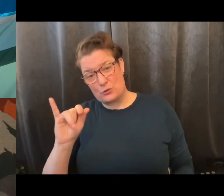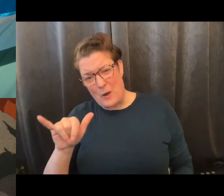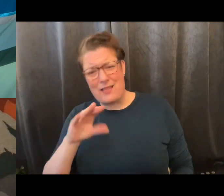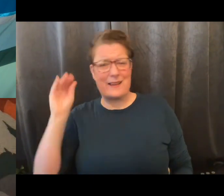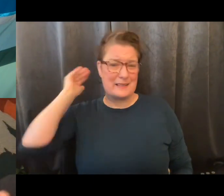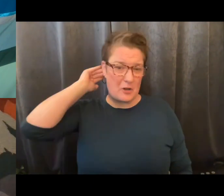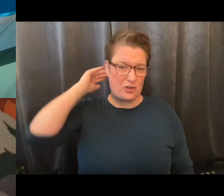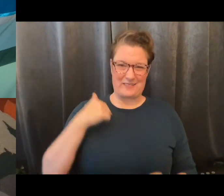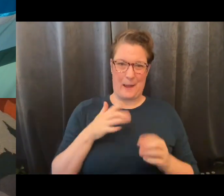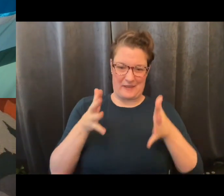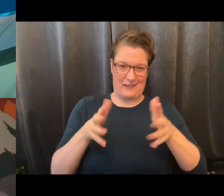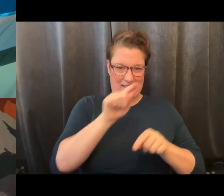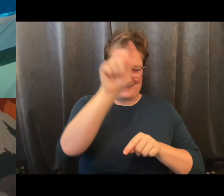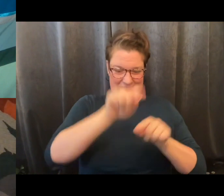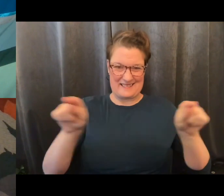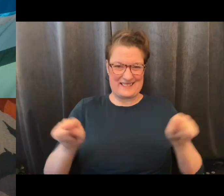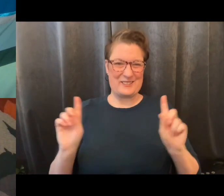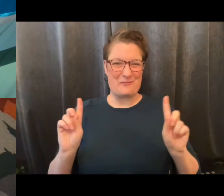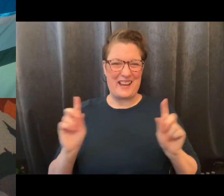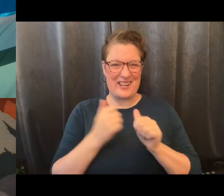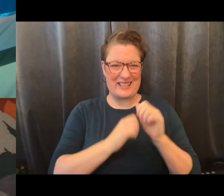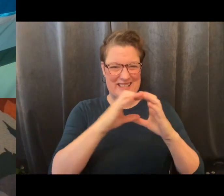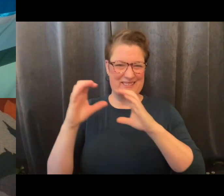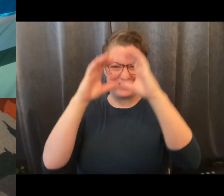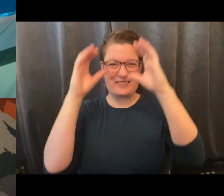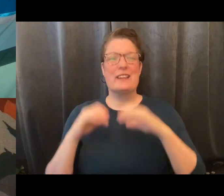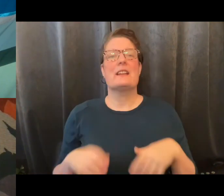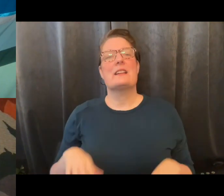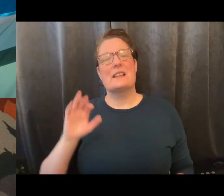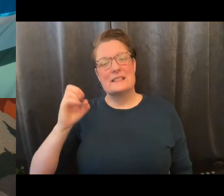each one is sexuality and the subconscious and aligned activation.